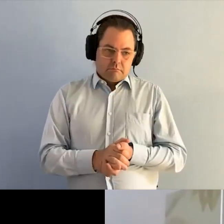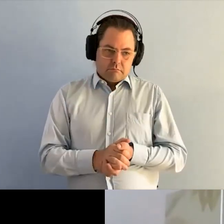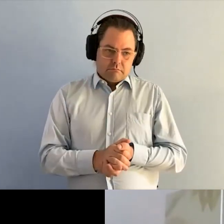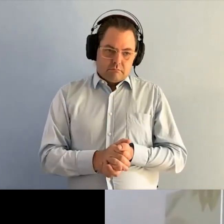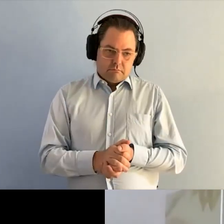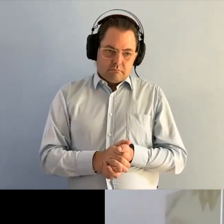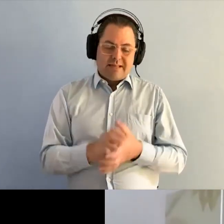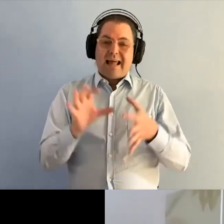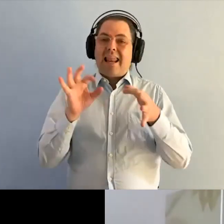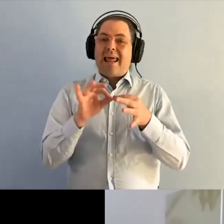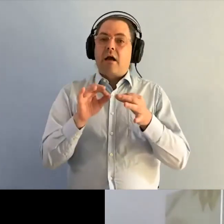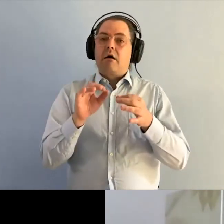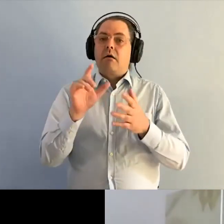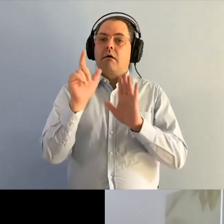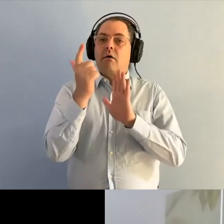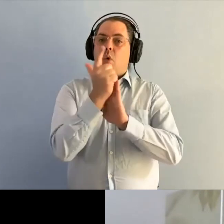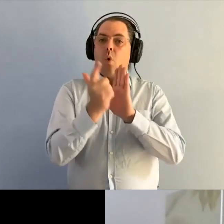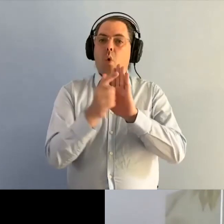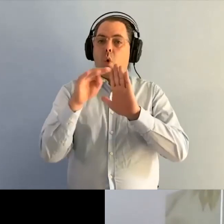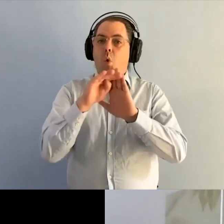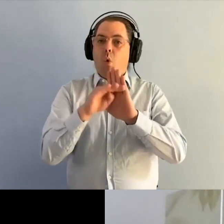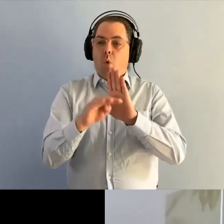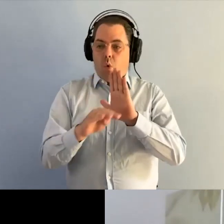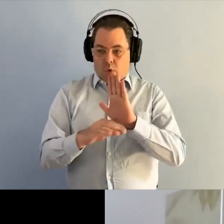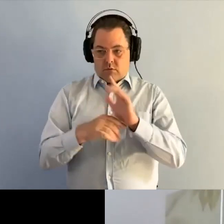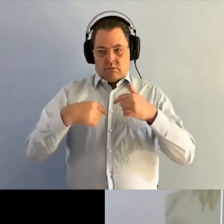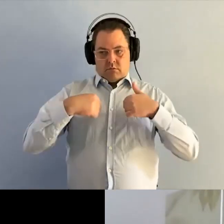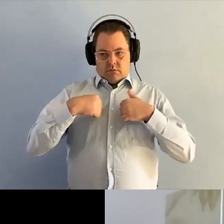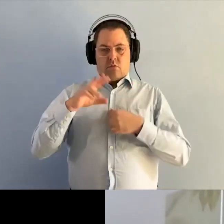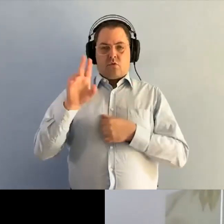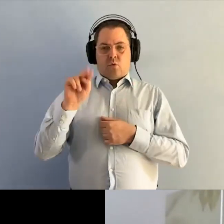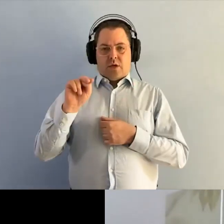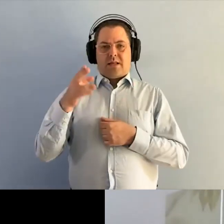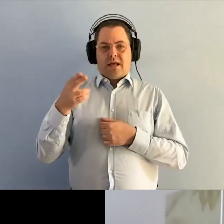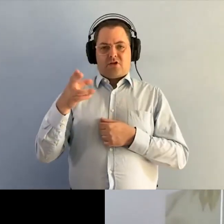, Christian. Maybe one quick message